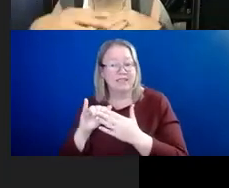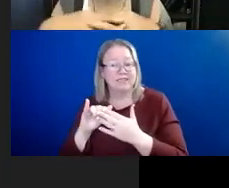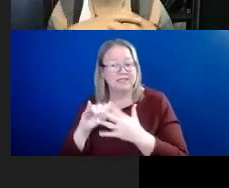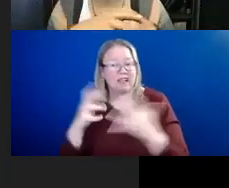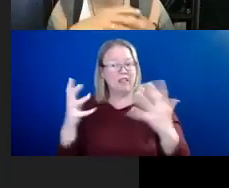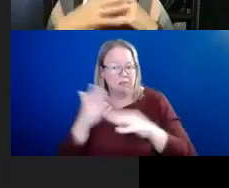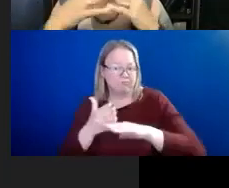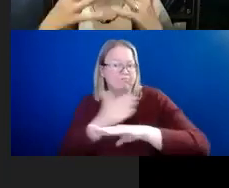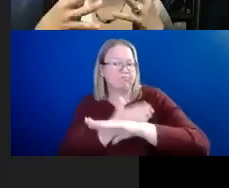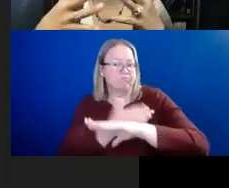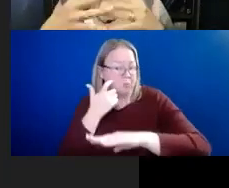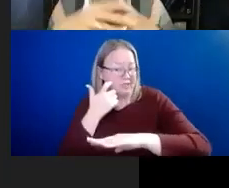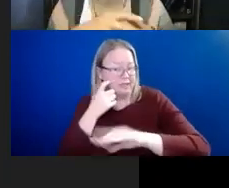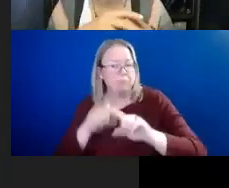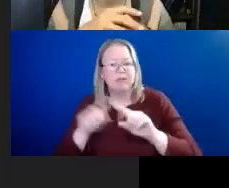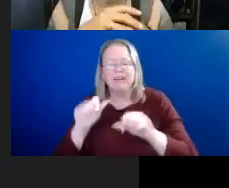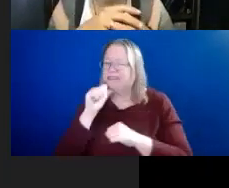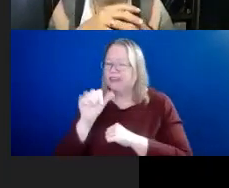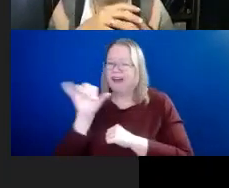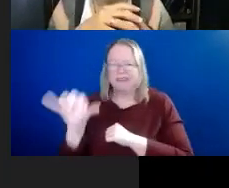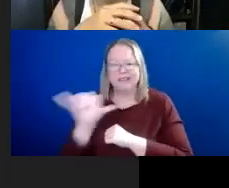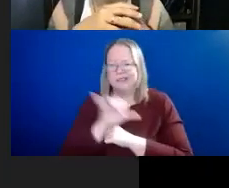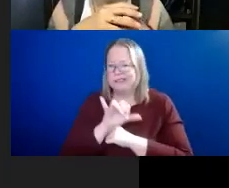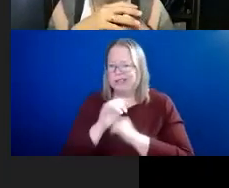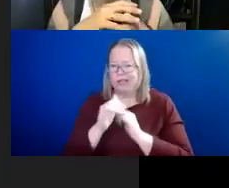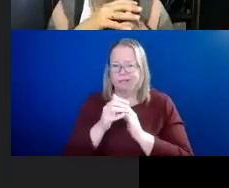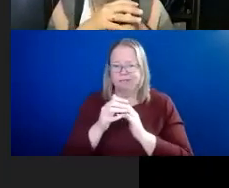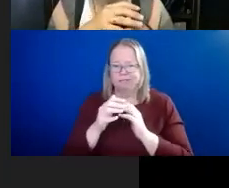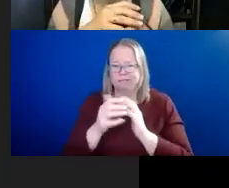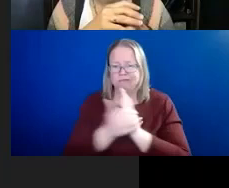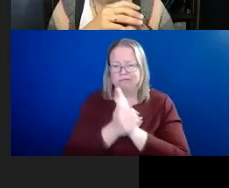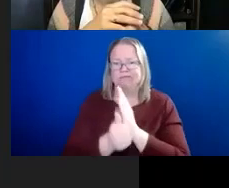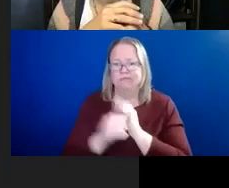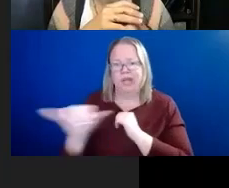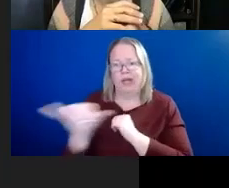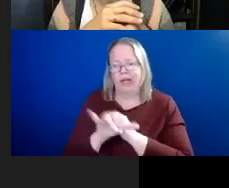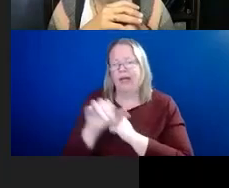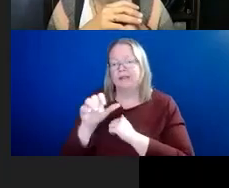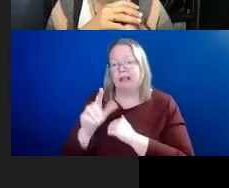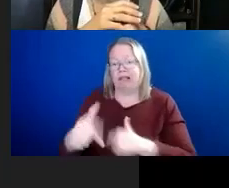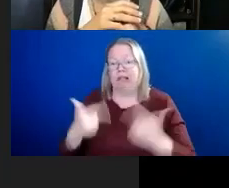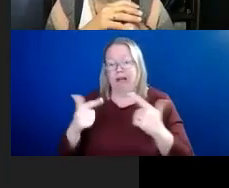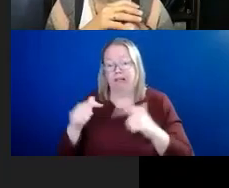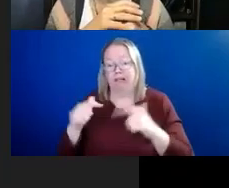lately but is not the same quality as live 13:20:55 captioning . If you know that you are